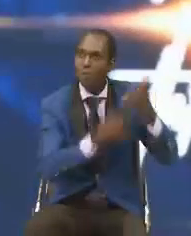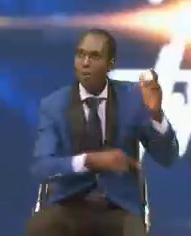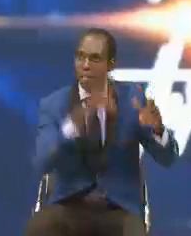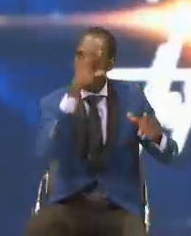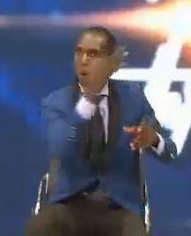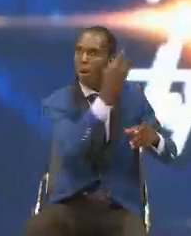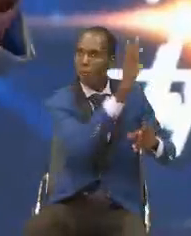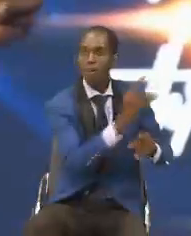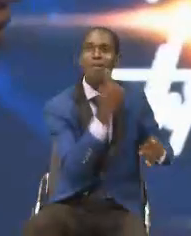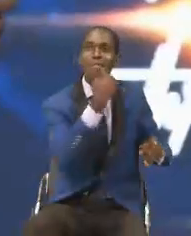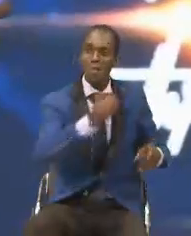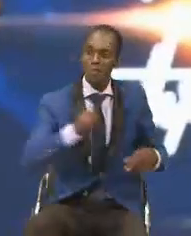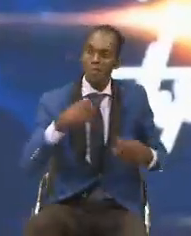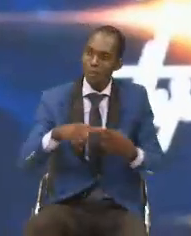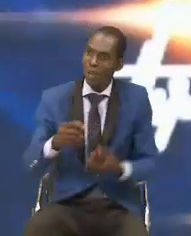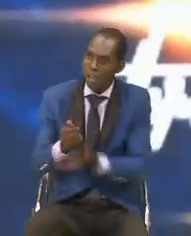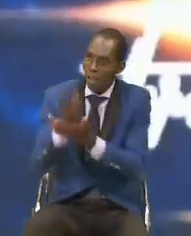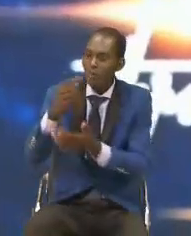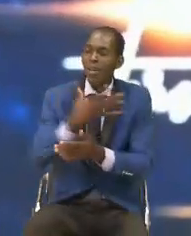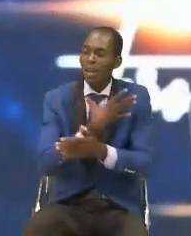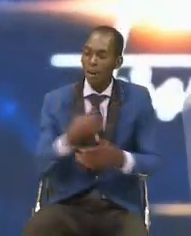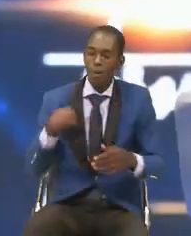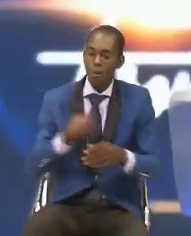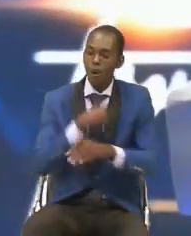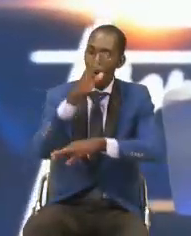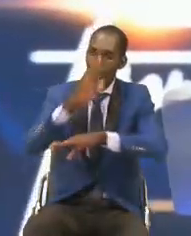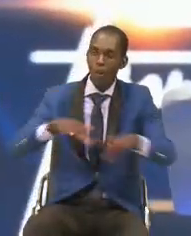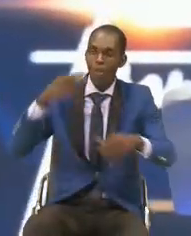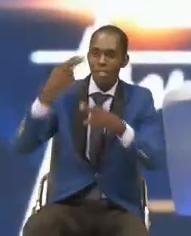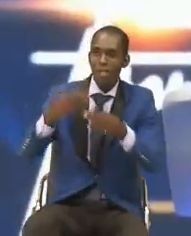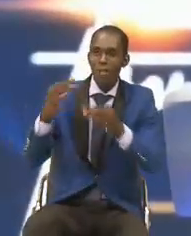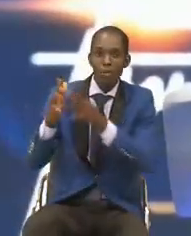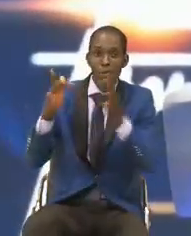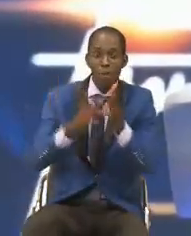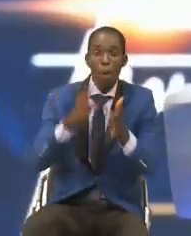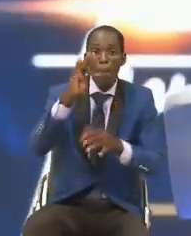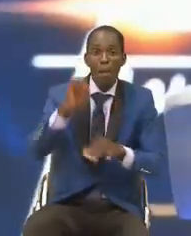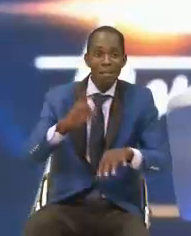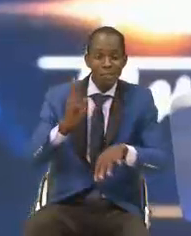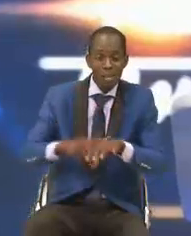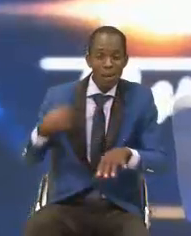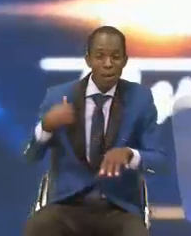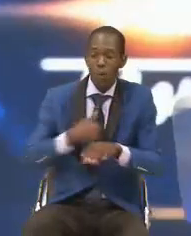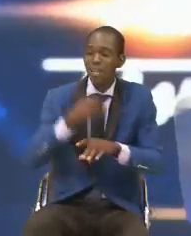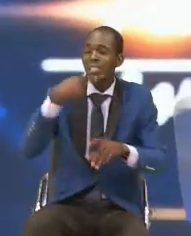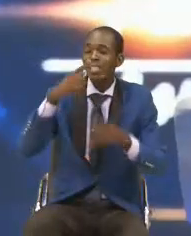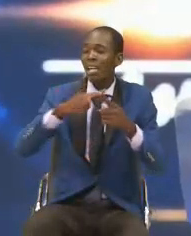to emma that's what the word of god by the man of god said and then we mentioned the name of jesus